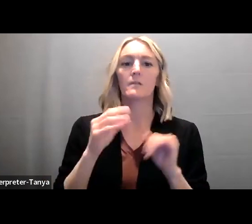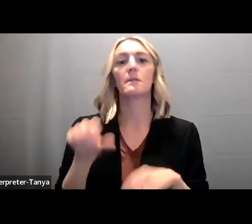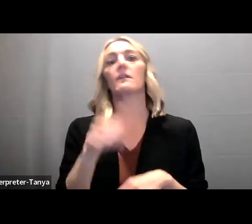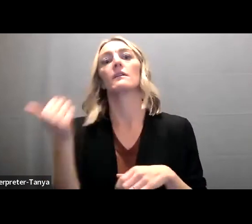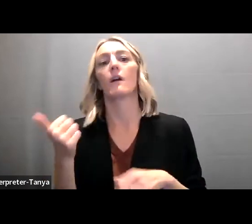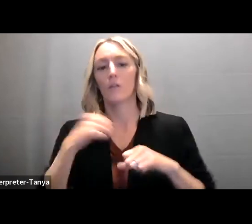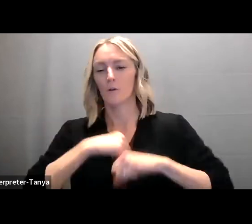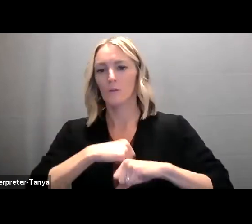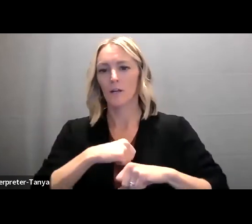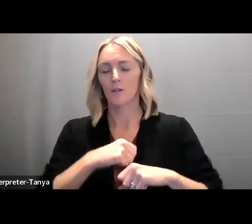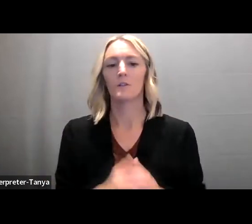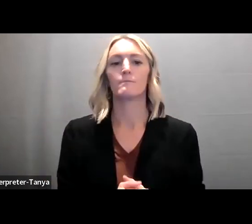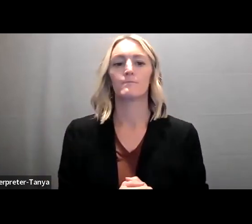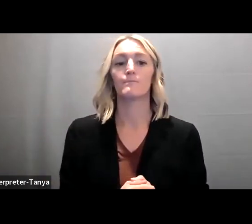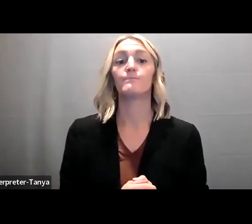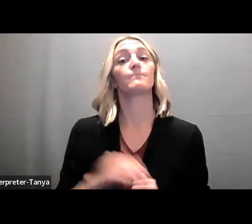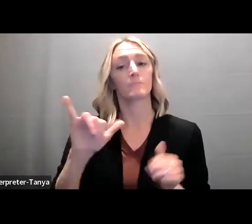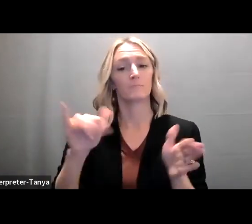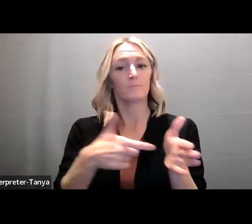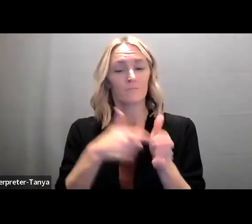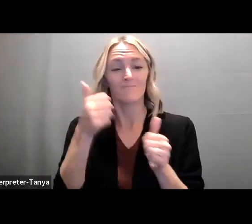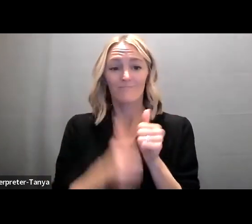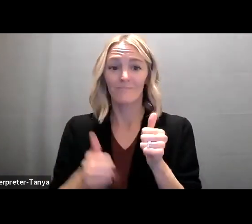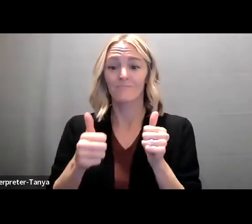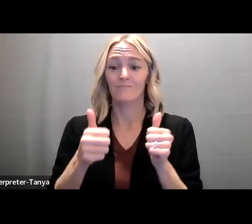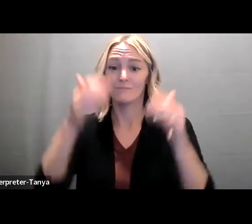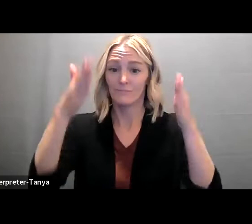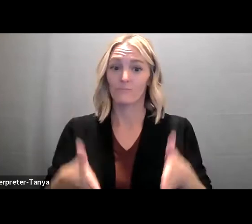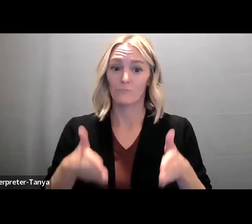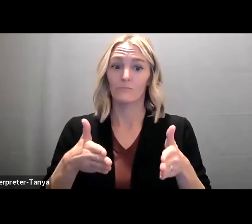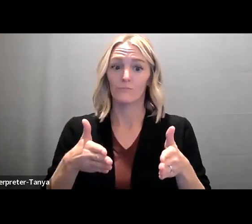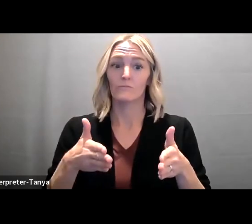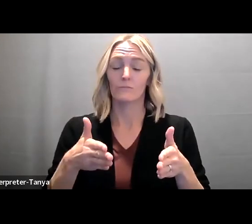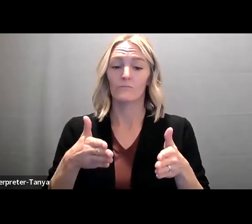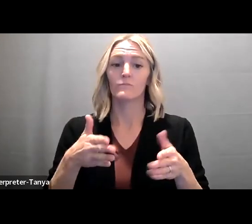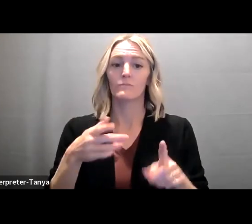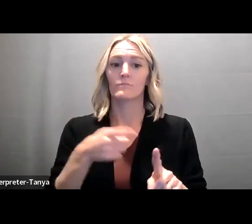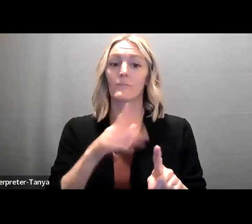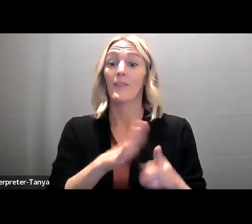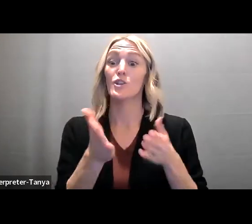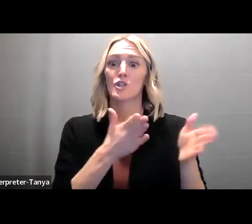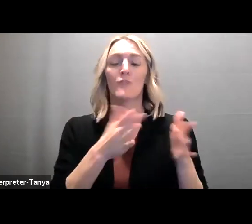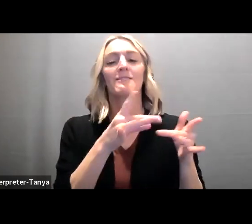It also require that is every person's service are driven by person-centered plan.